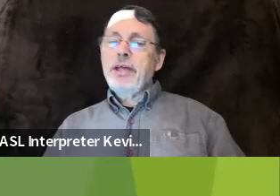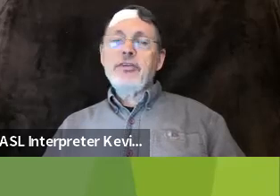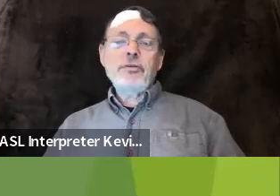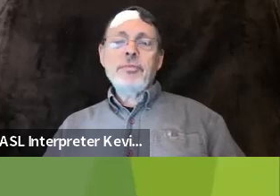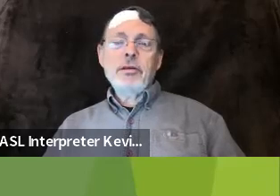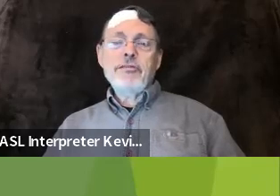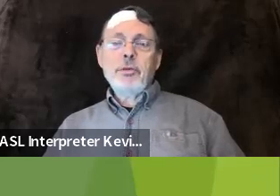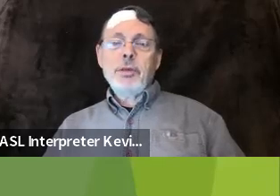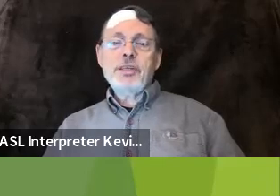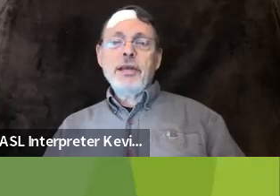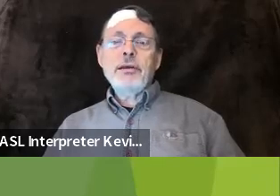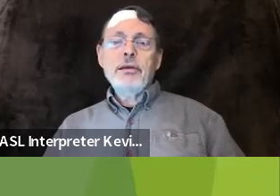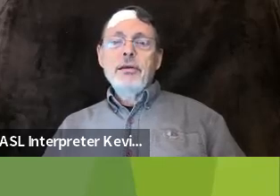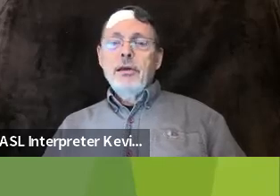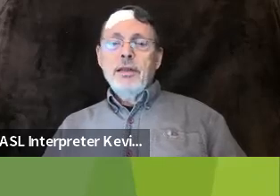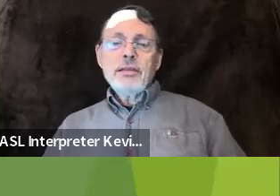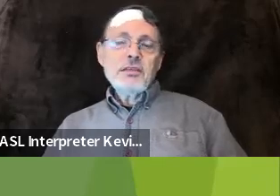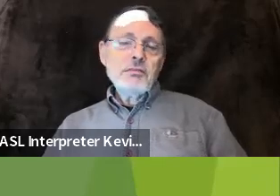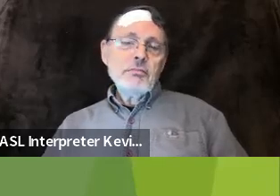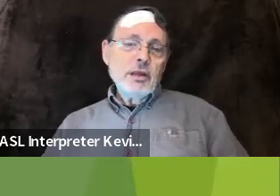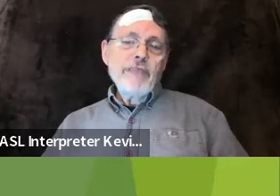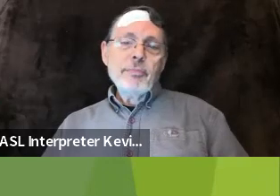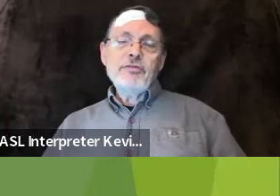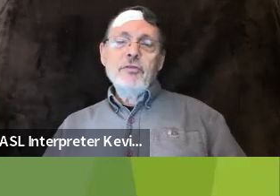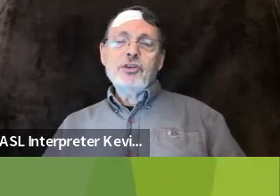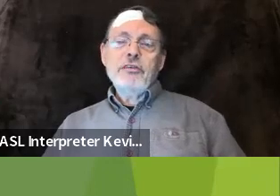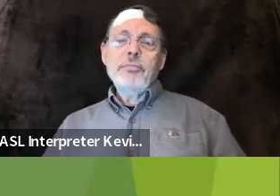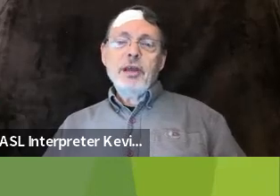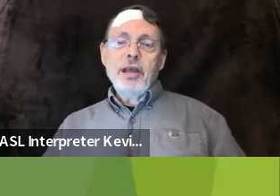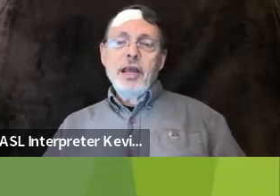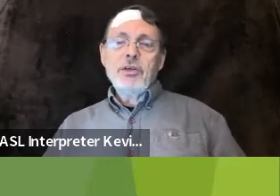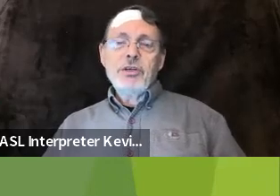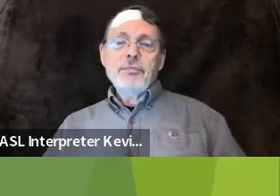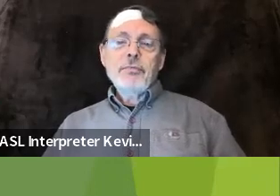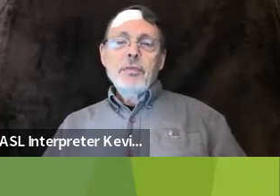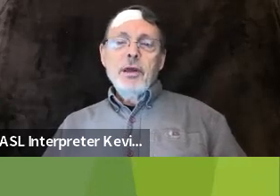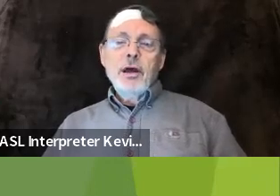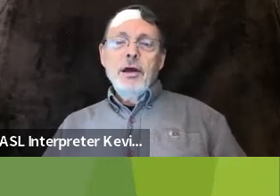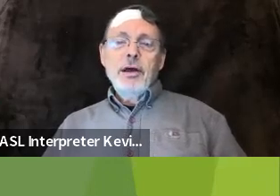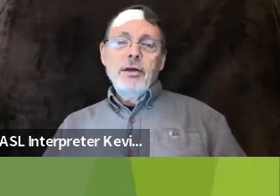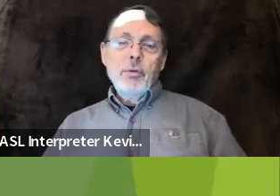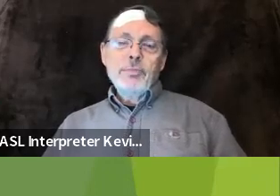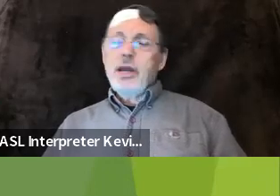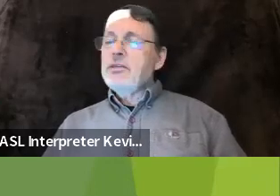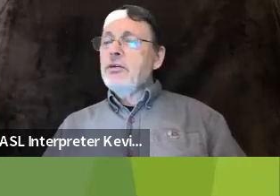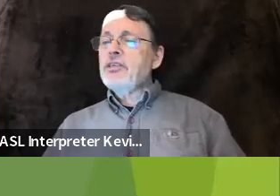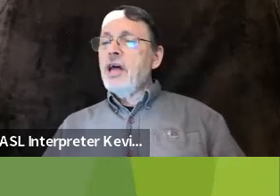So that's from the government website and that's the government's version of plain language on that website.